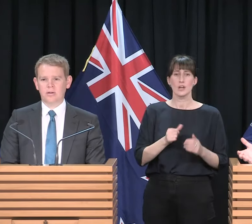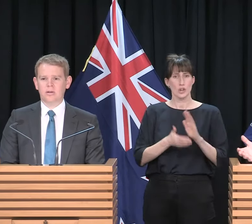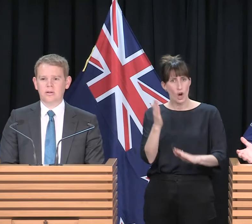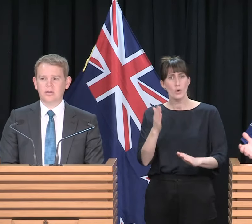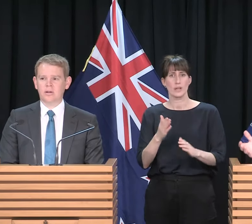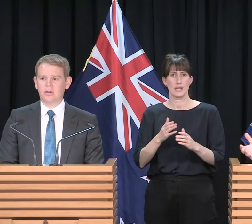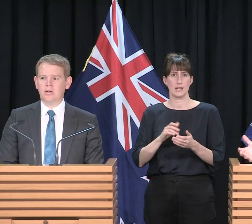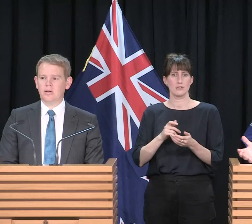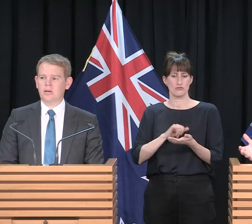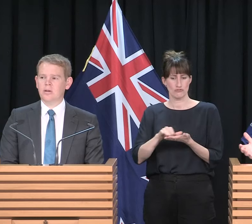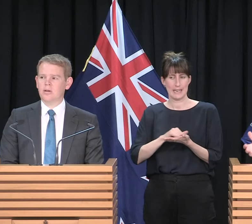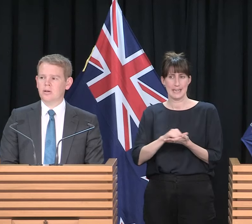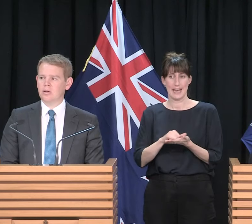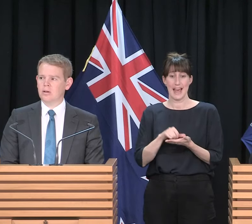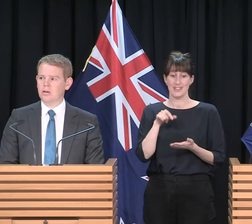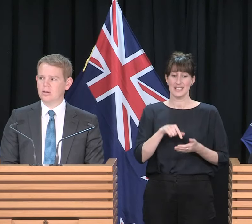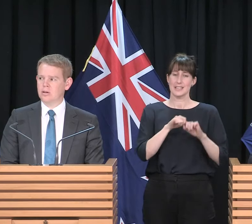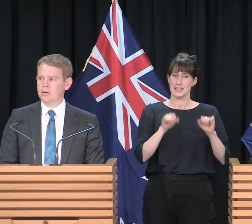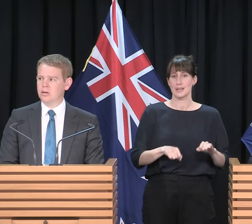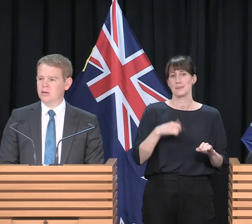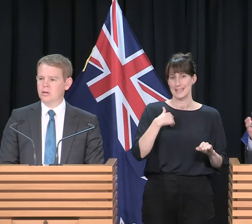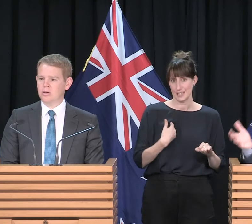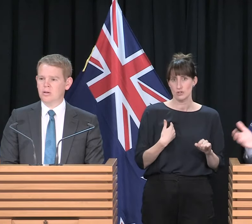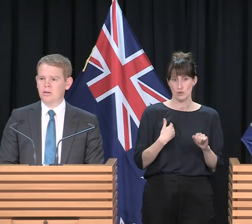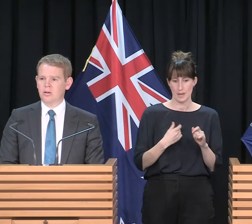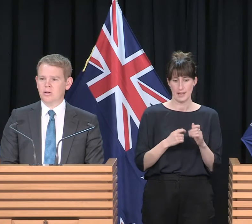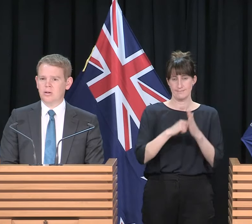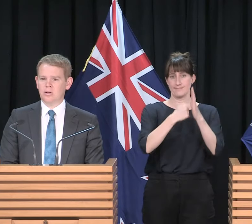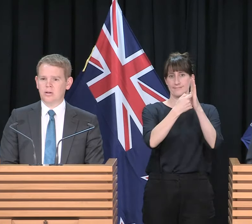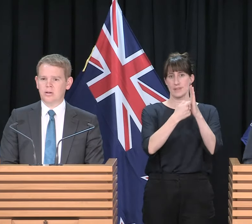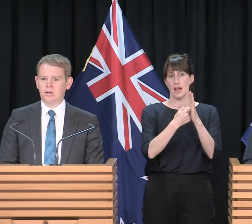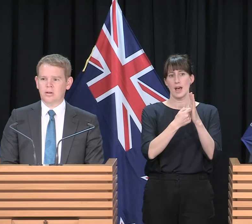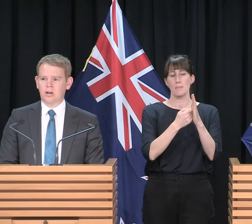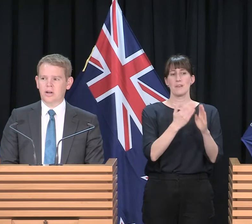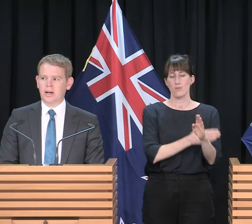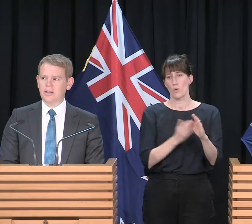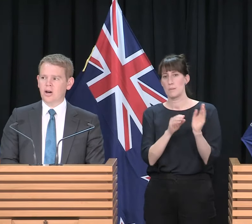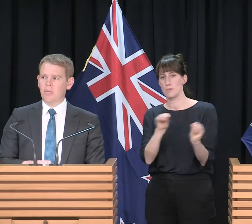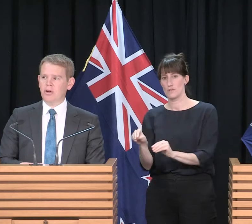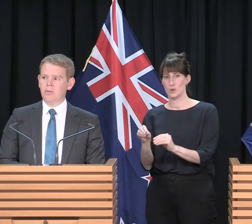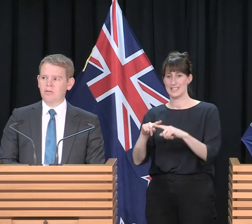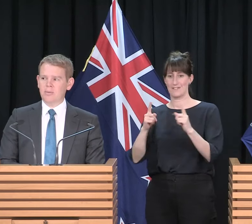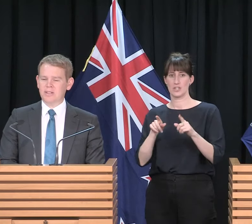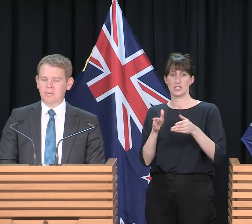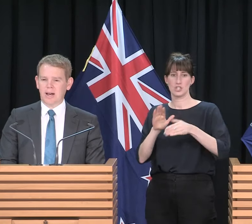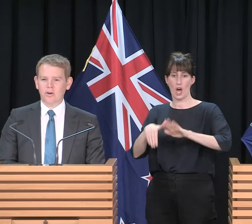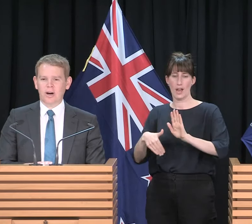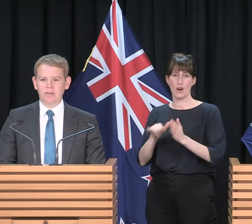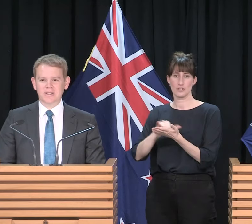capacity, the stock available if people are going to go, "Argh. I need to go and get